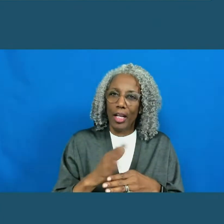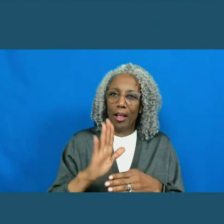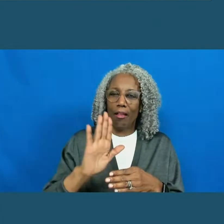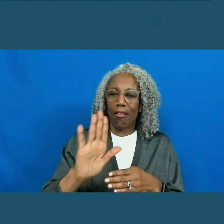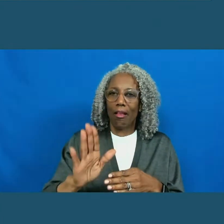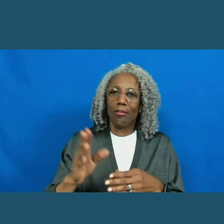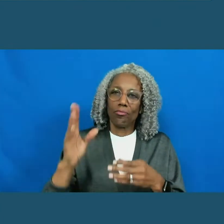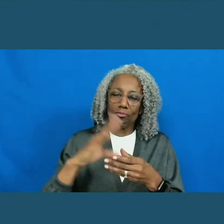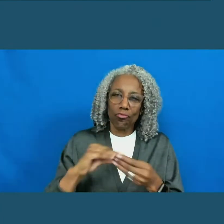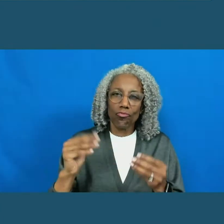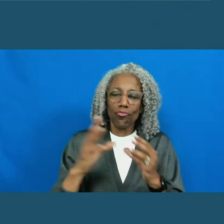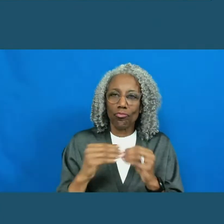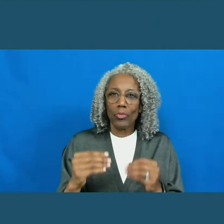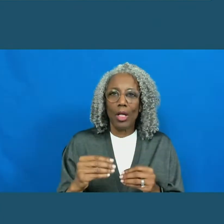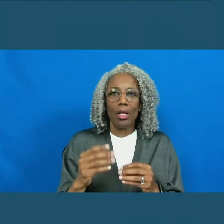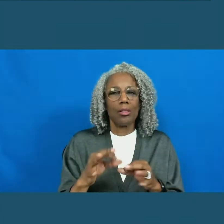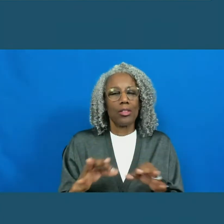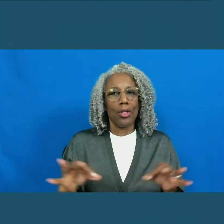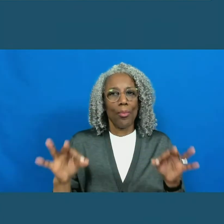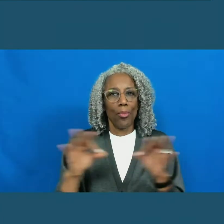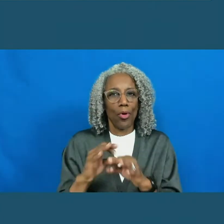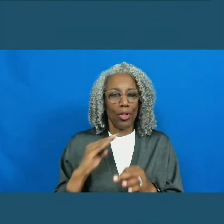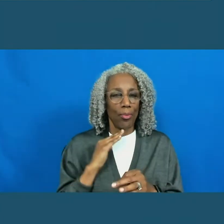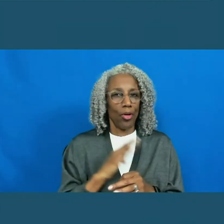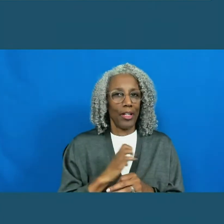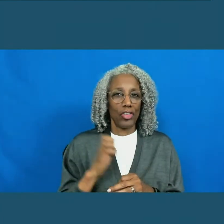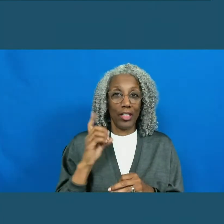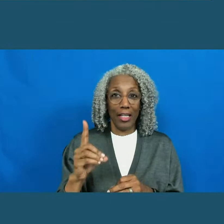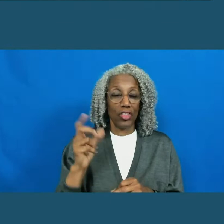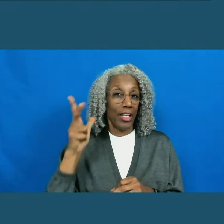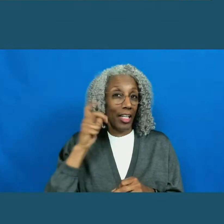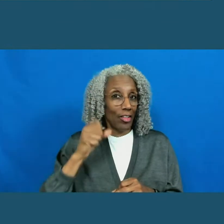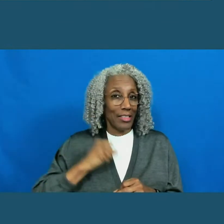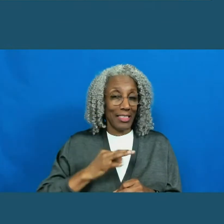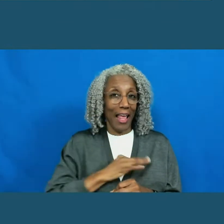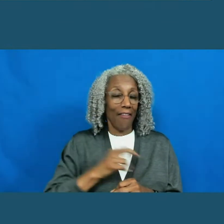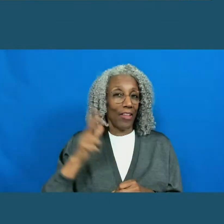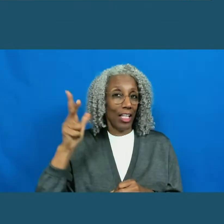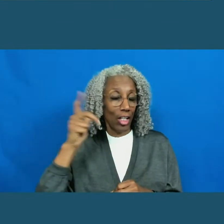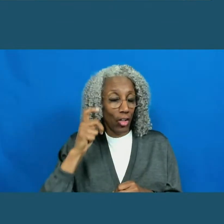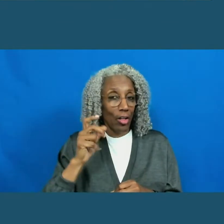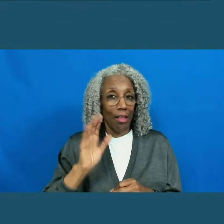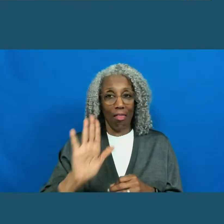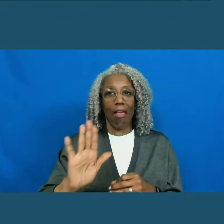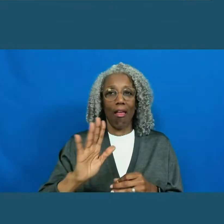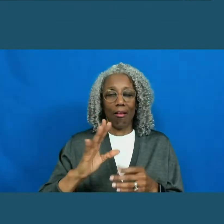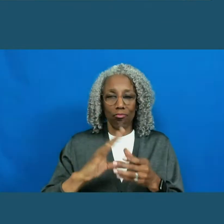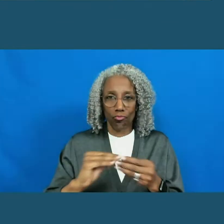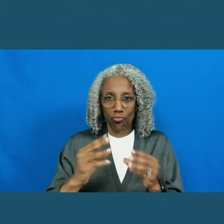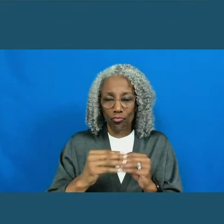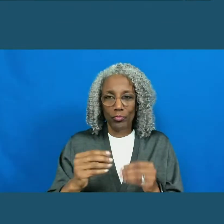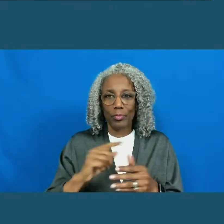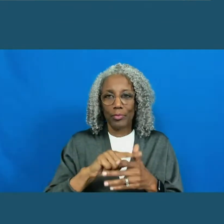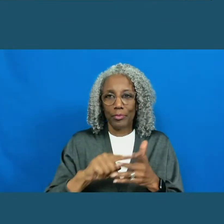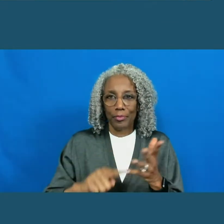all the Panelists for sharing the different accounts. Um it's important for the Board of Education. To hear those